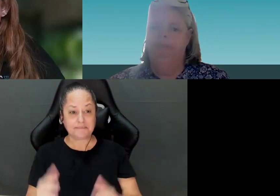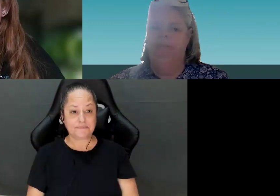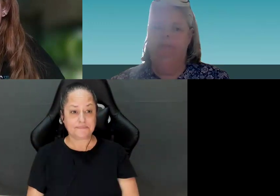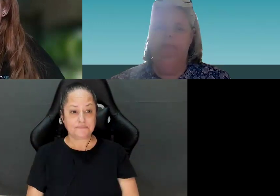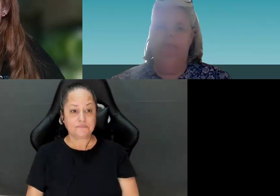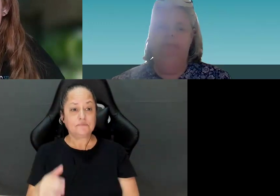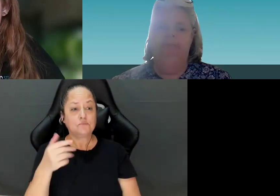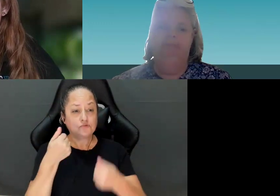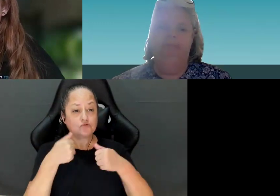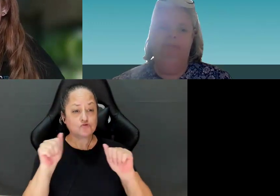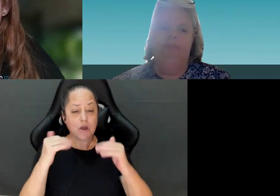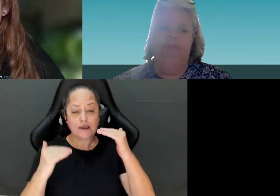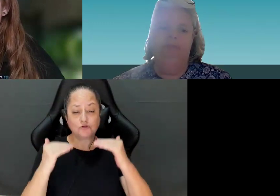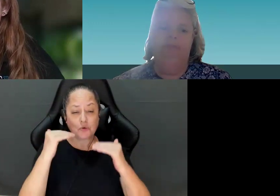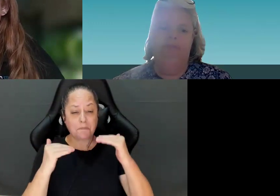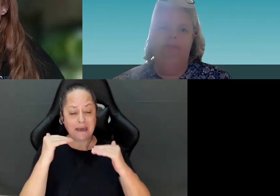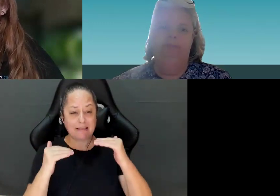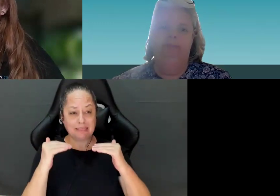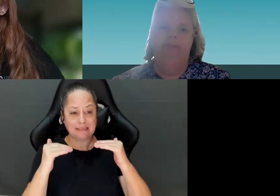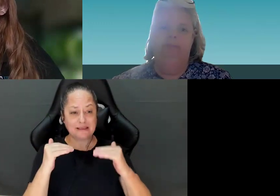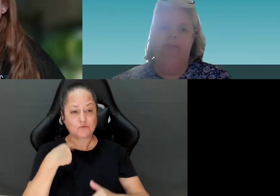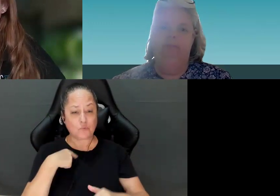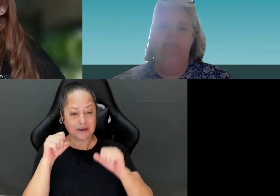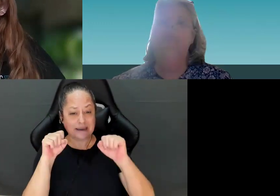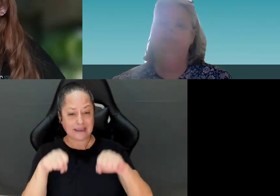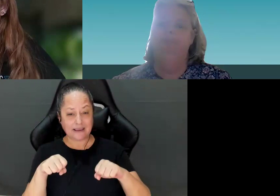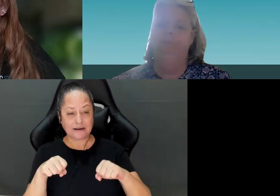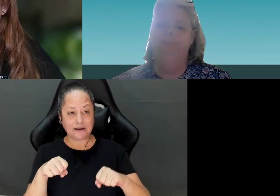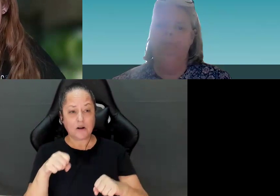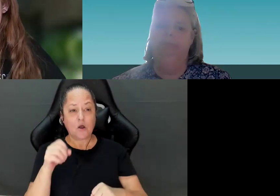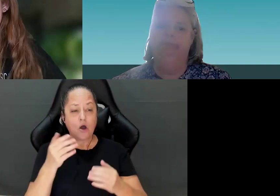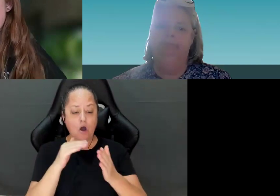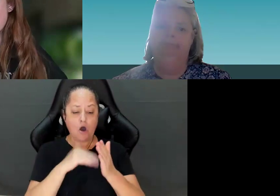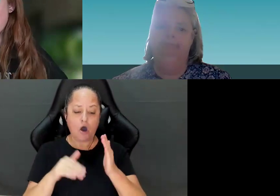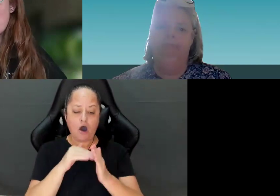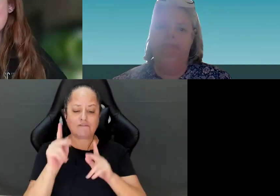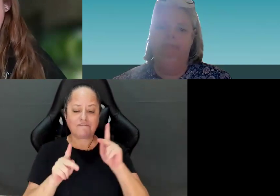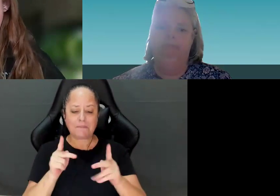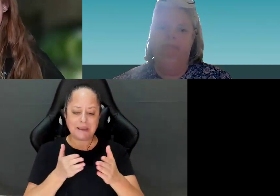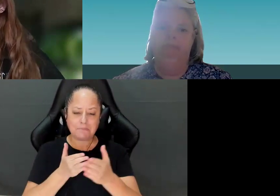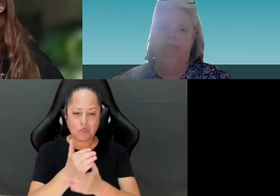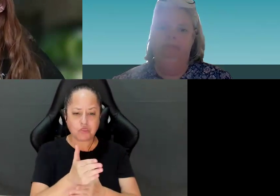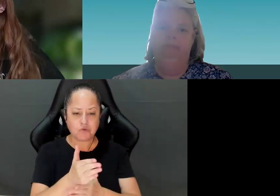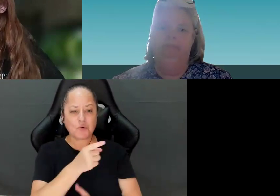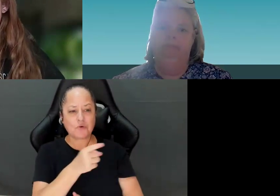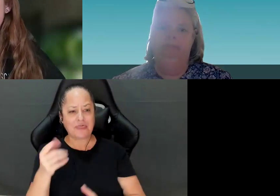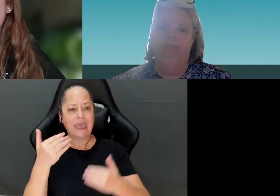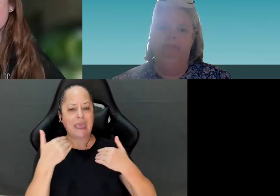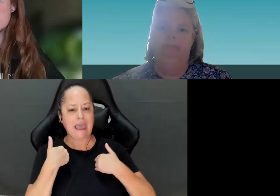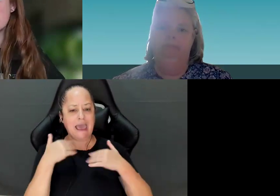And we try to balance it to the extent that we can. So we will often have people come through who maybe they have secured a bank loan or